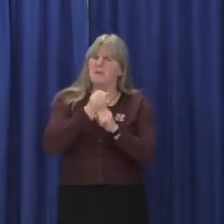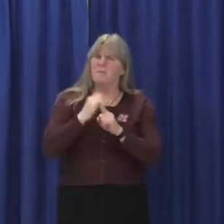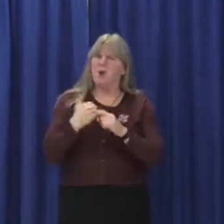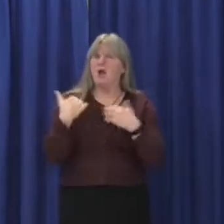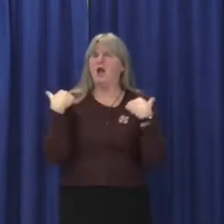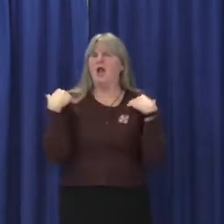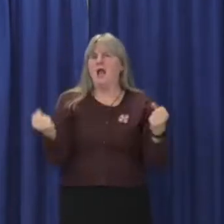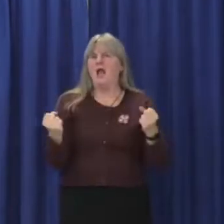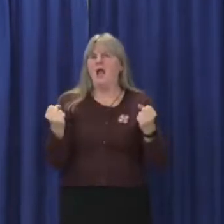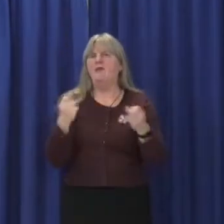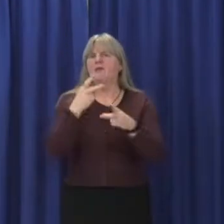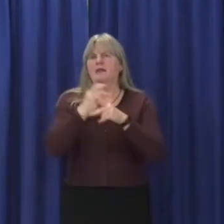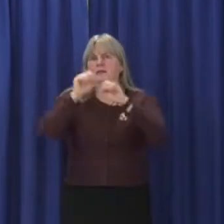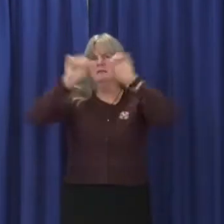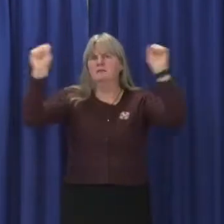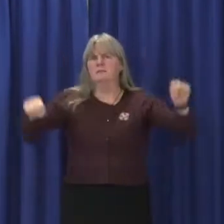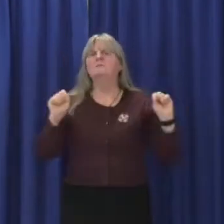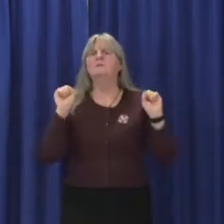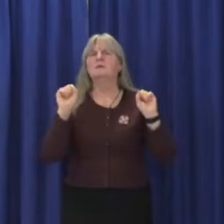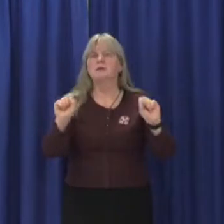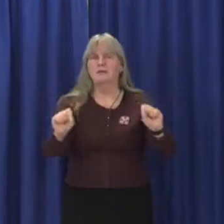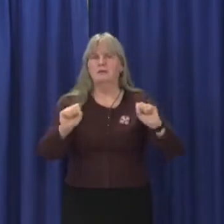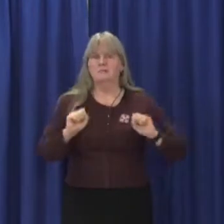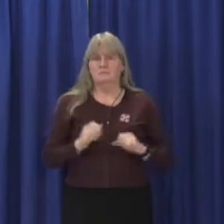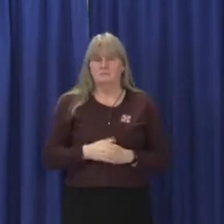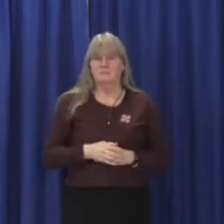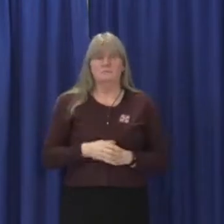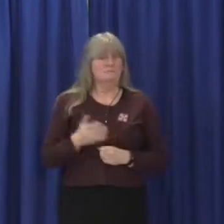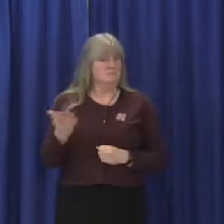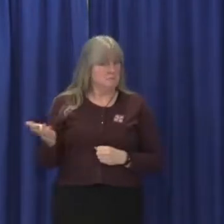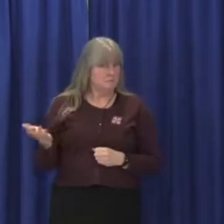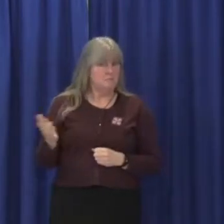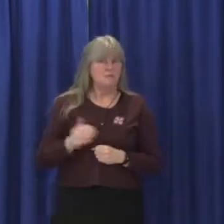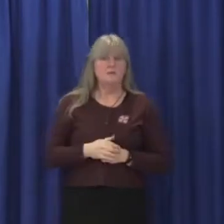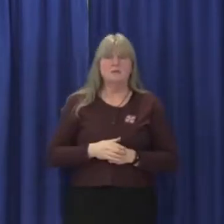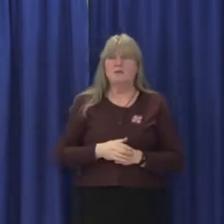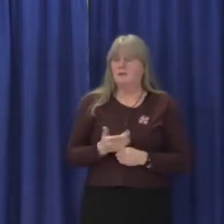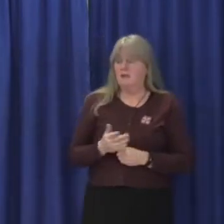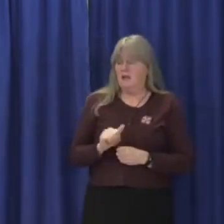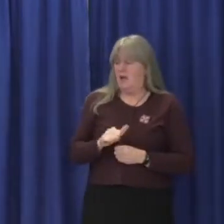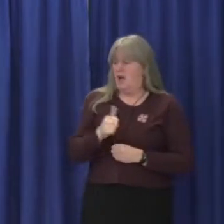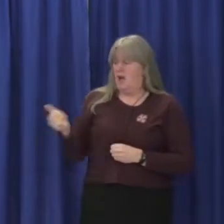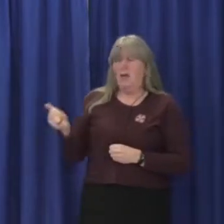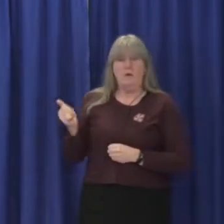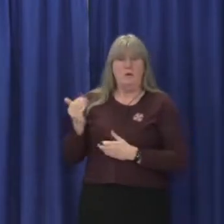The impacts of Omicron on other jurisdictions absolutely provides us a glimpse of what